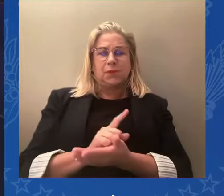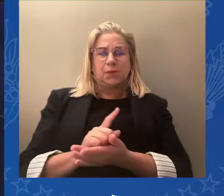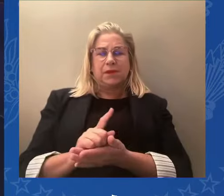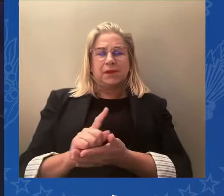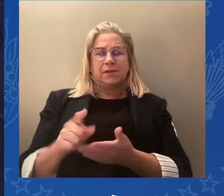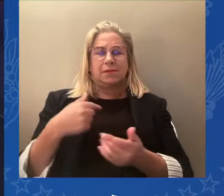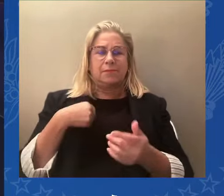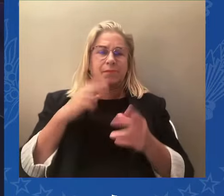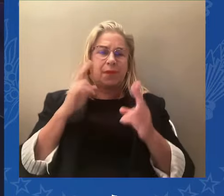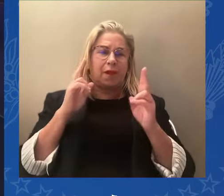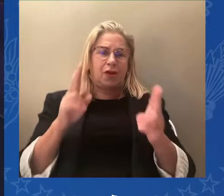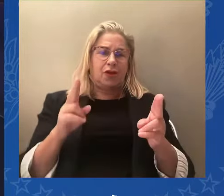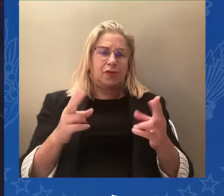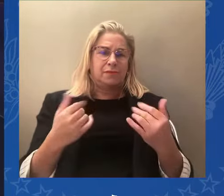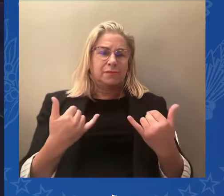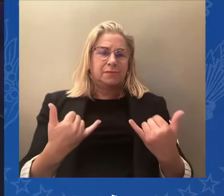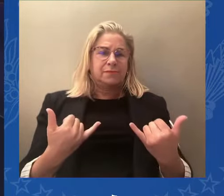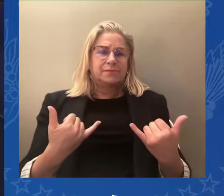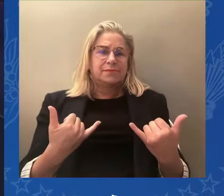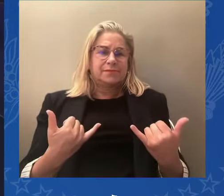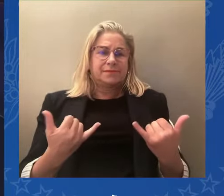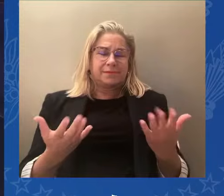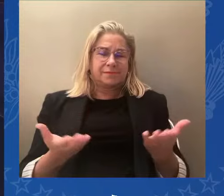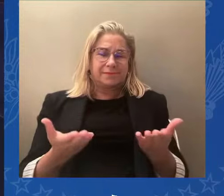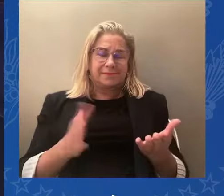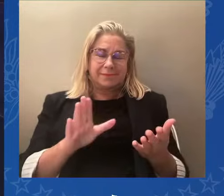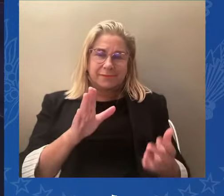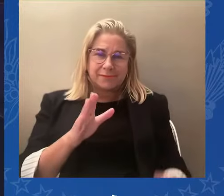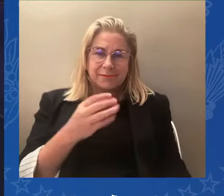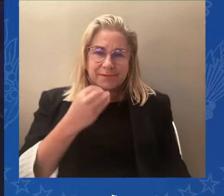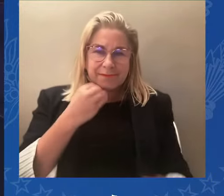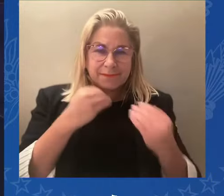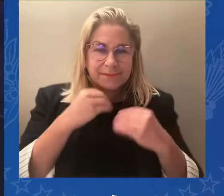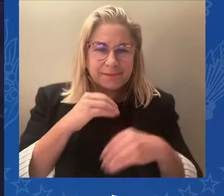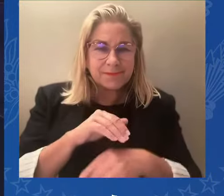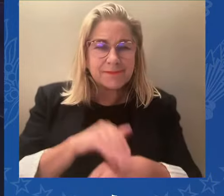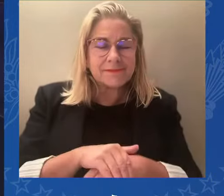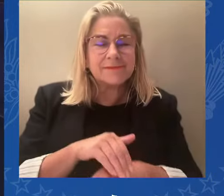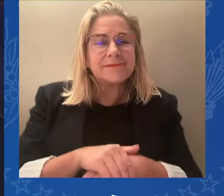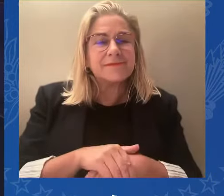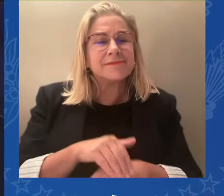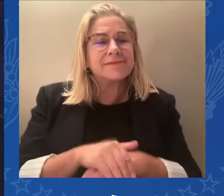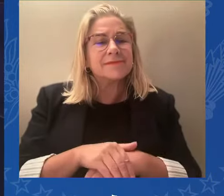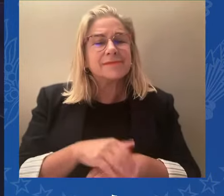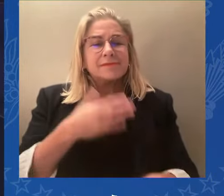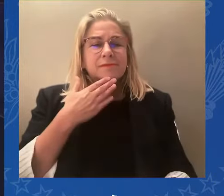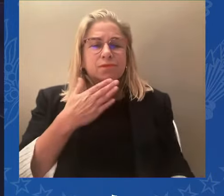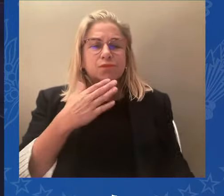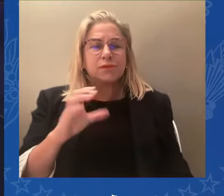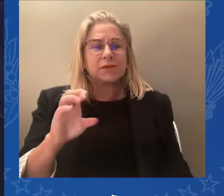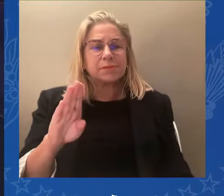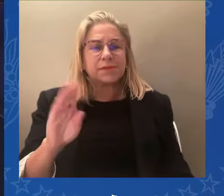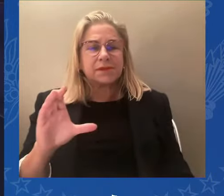And thank you to all the CBC members, staff, and alumni, including those who serve across my administration,